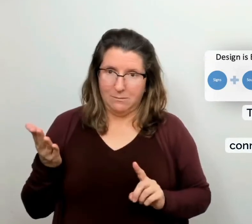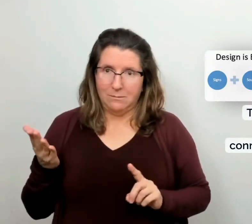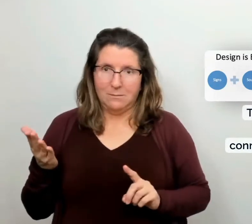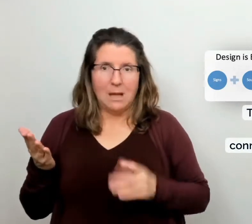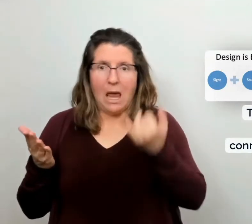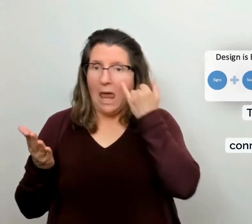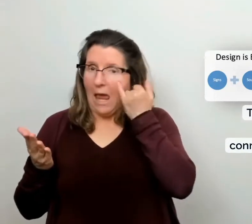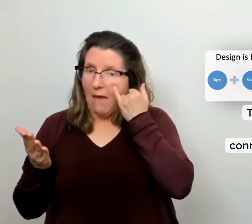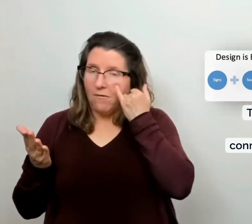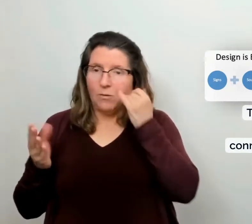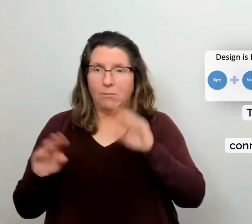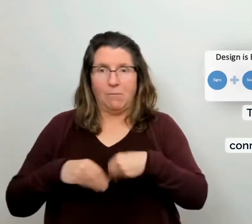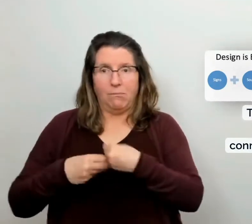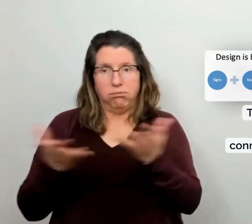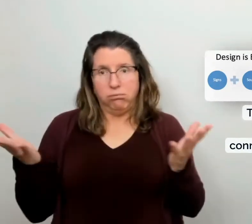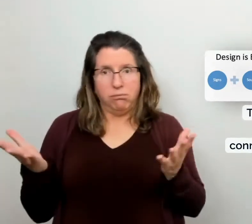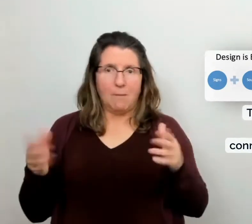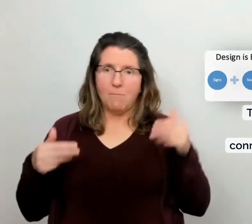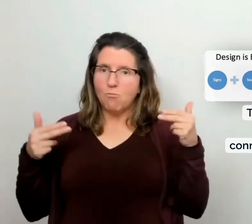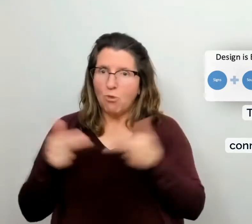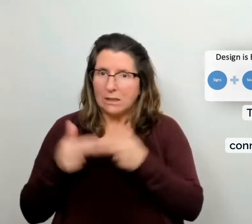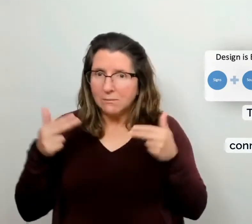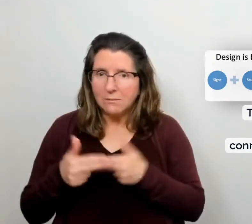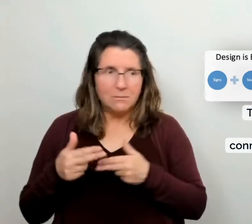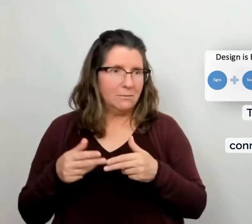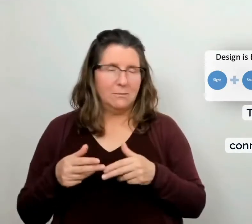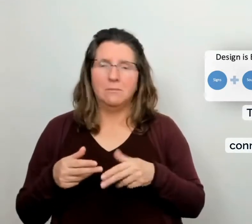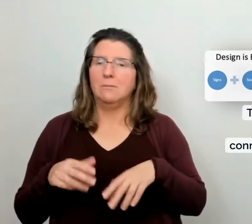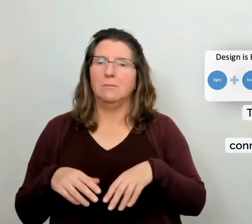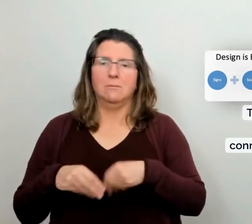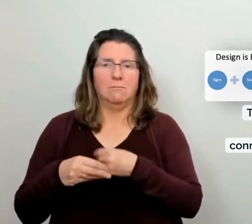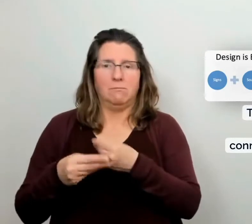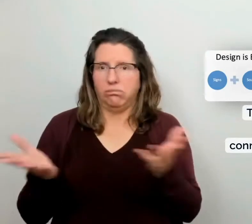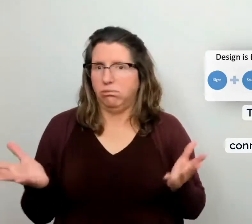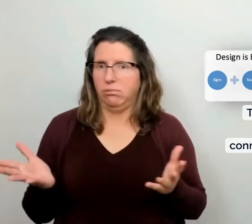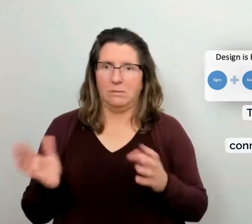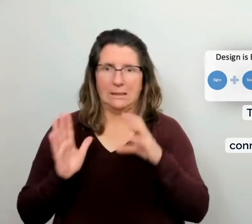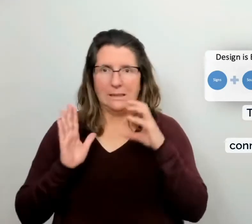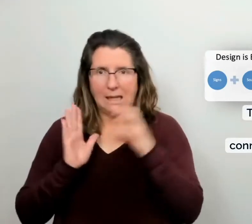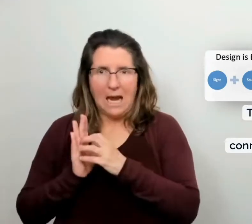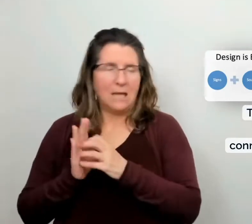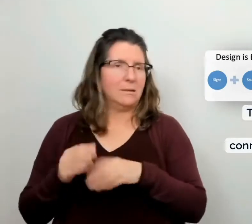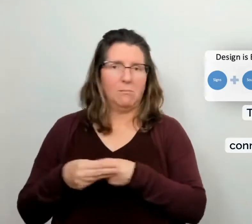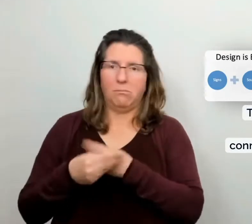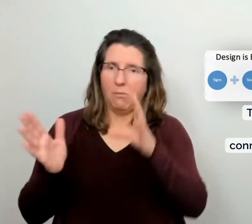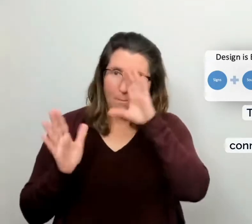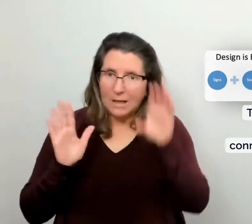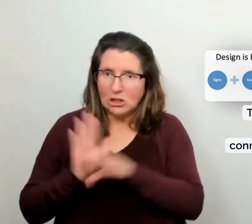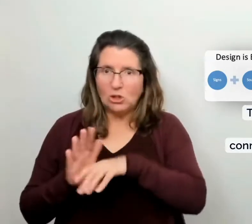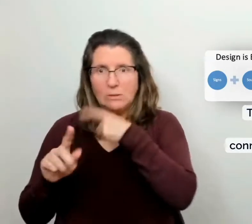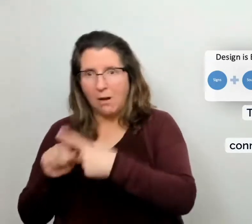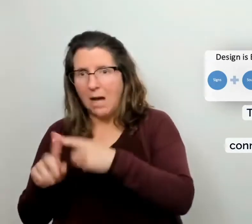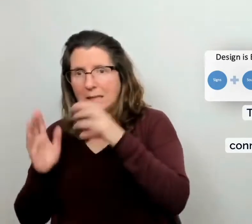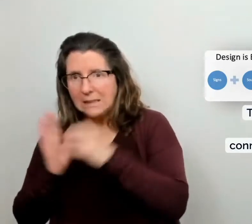We put together our teaching materials, let's assume we're creating slides including text, images and other features.